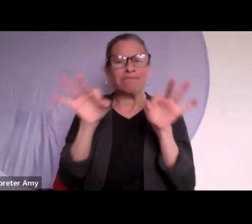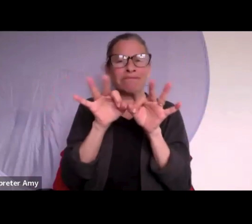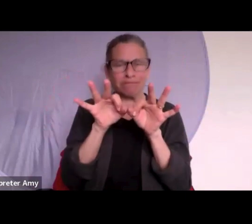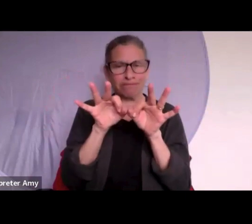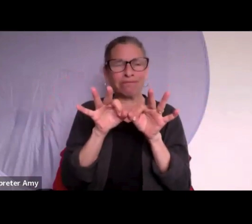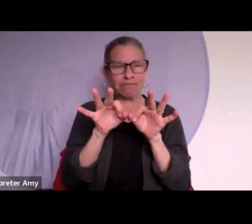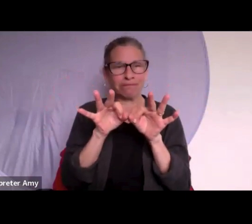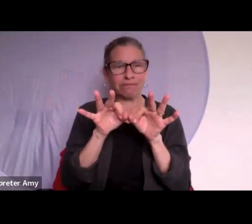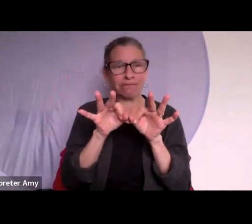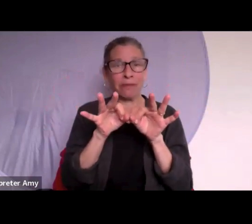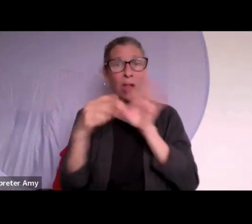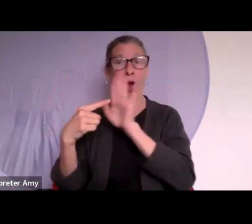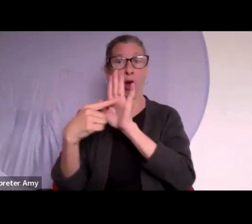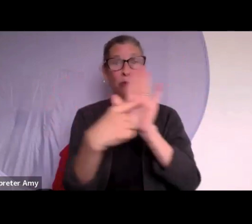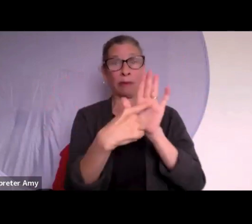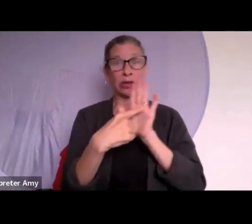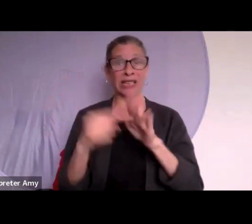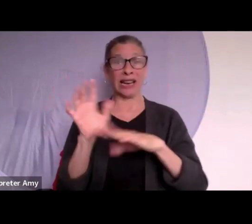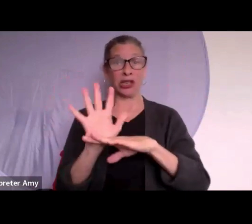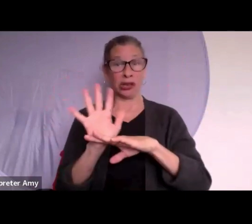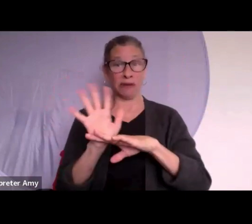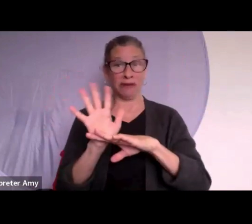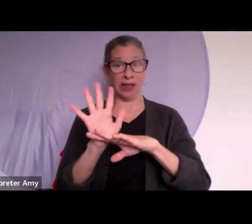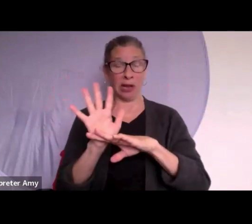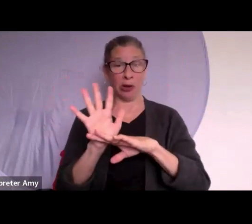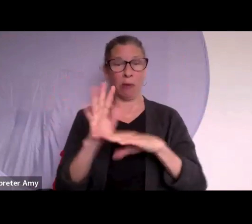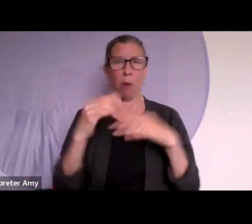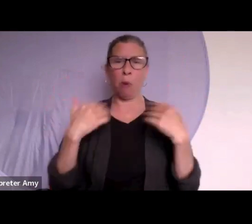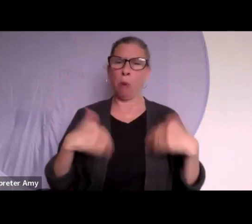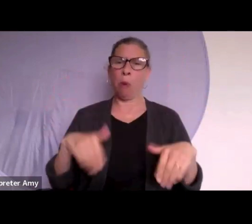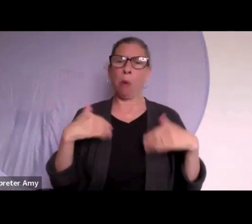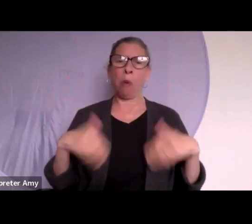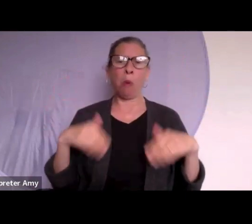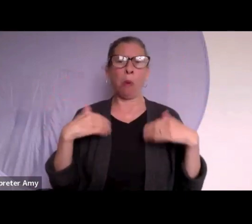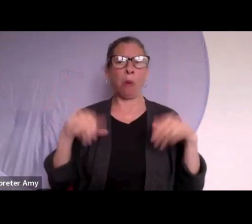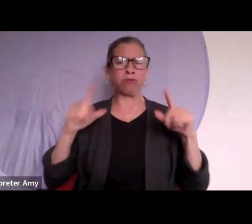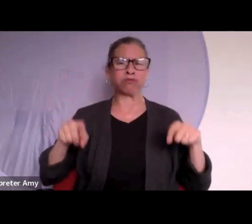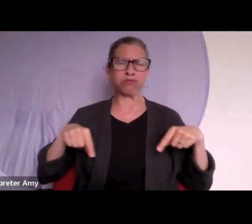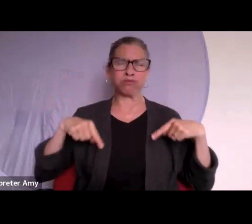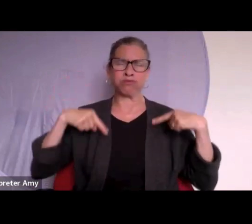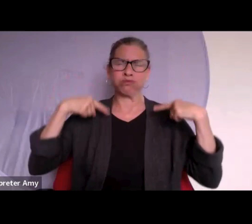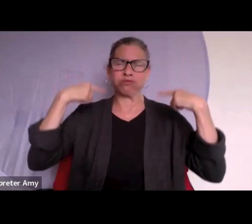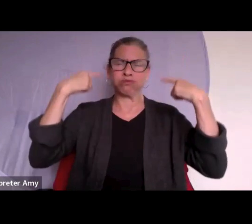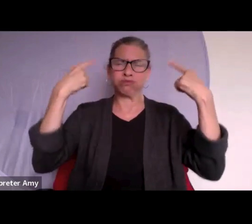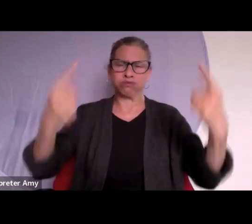Representation in film has a long history. And we've we've